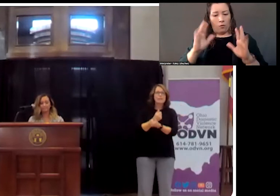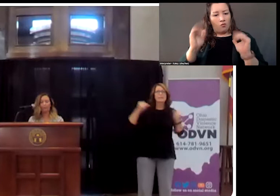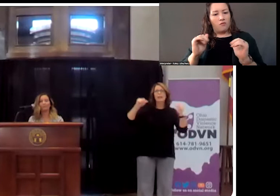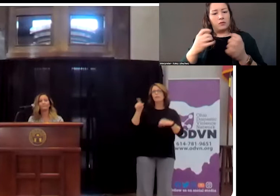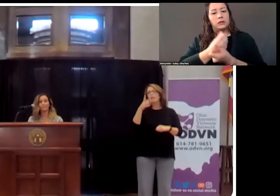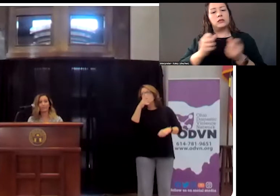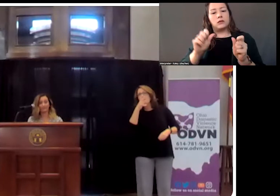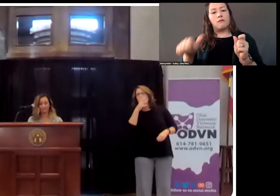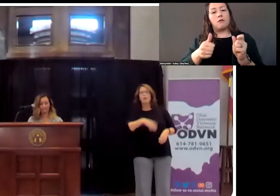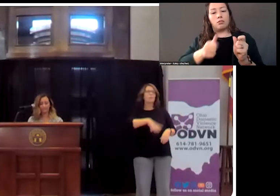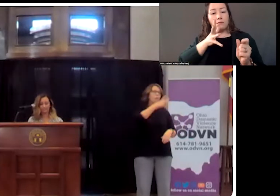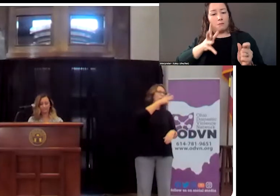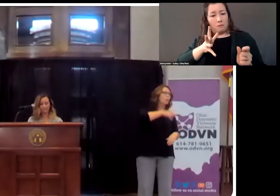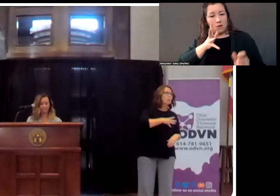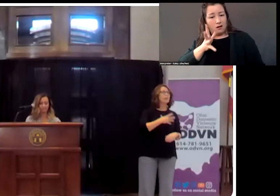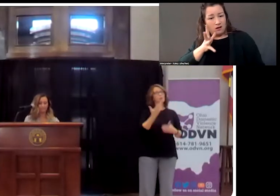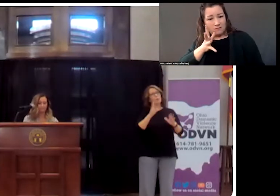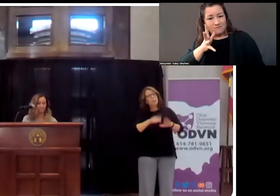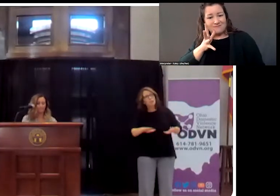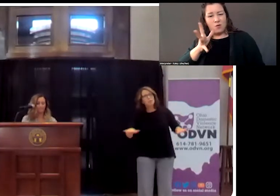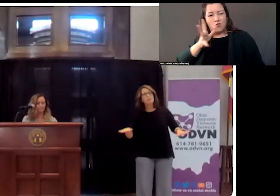or even a child.